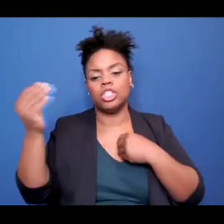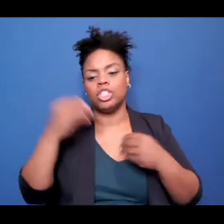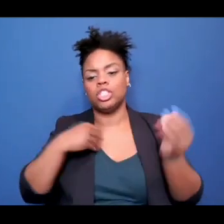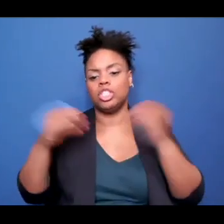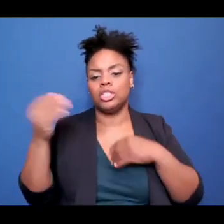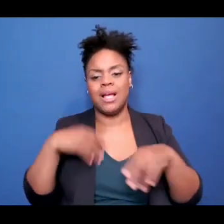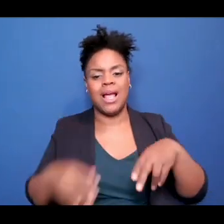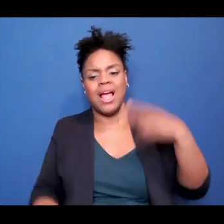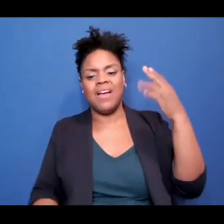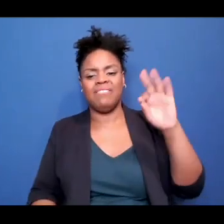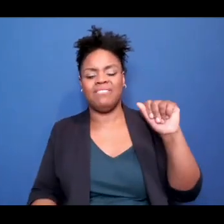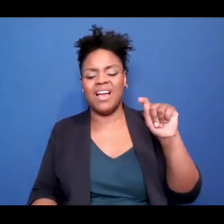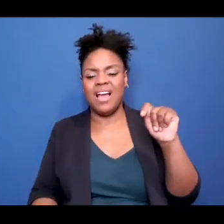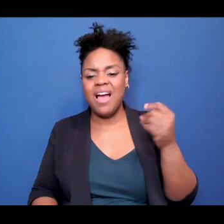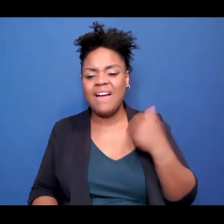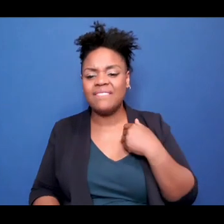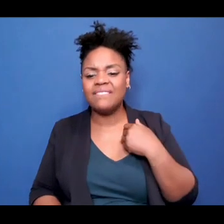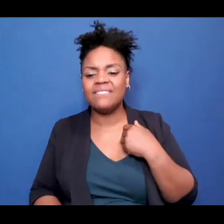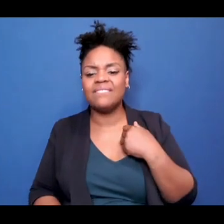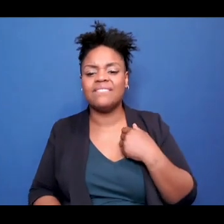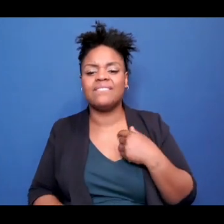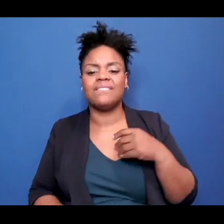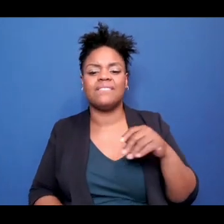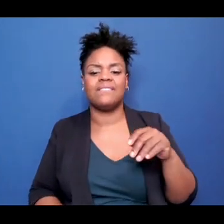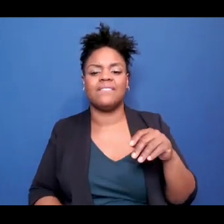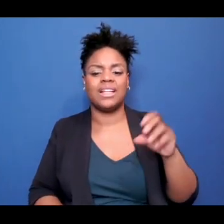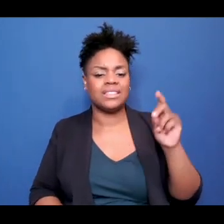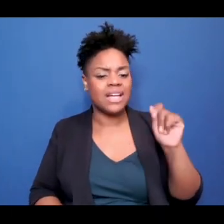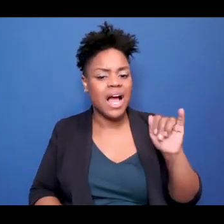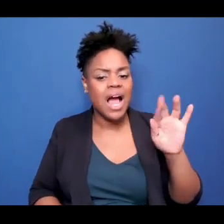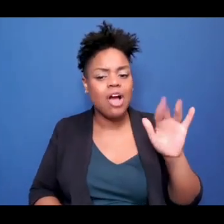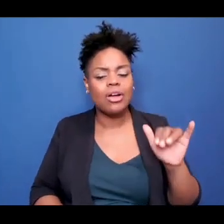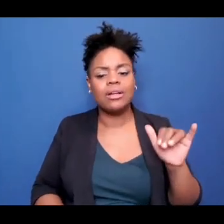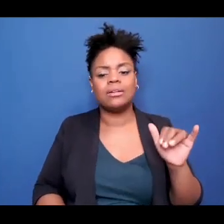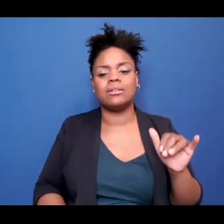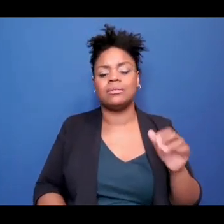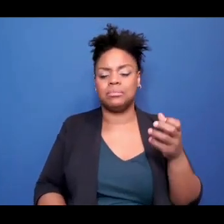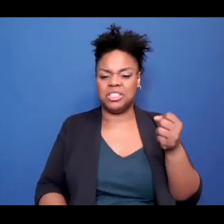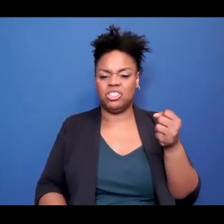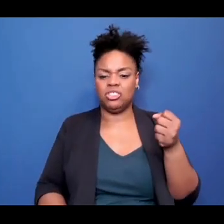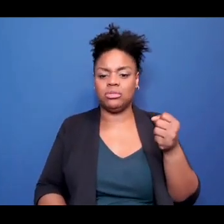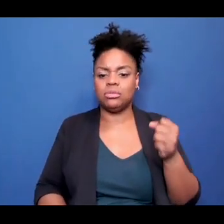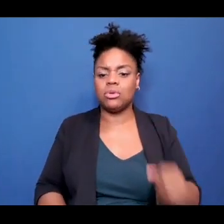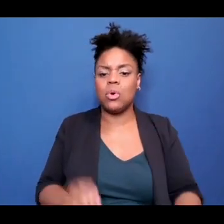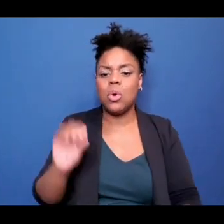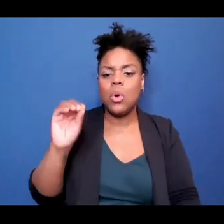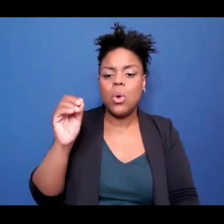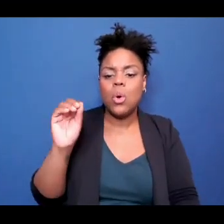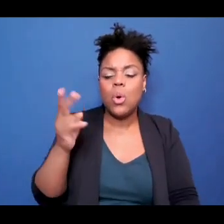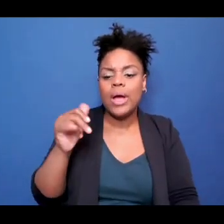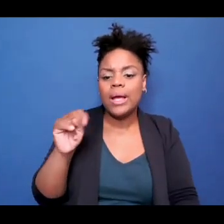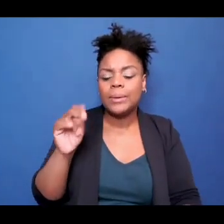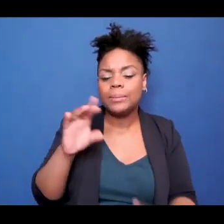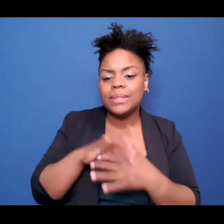EGG DISHES, ADDED FATS, HIGH FAT DAIRY FOODS, SUGAR SWEETENED BEVERAGES AND BREAD, END QUOTE.